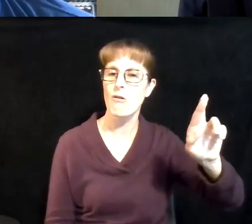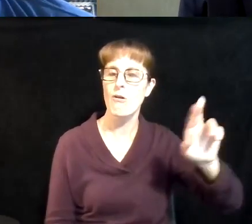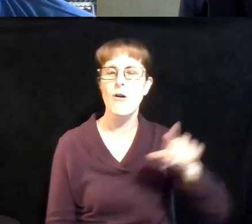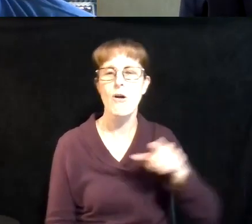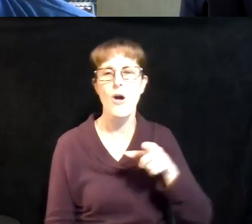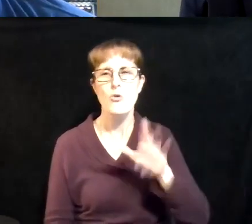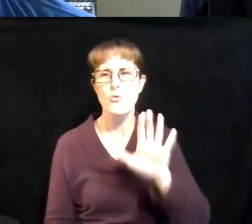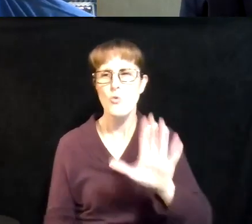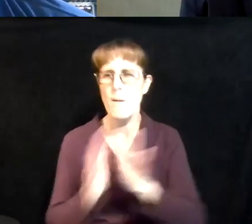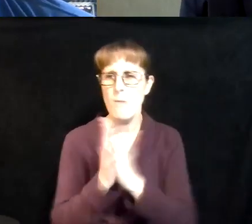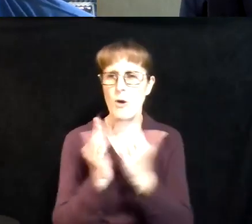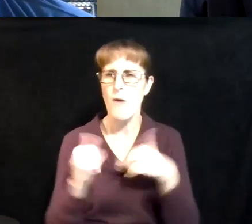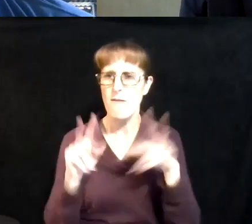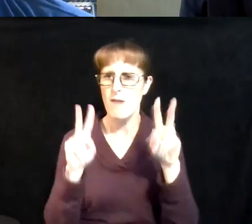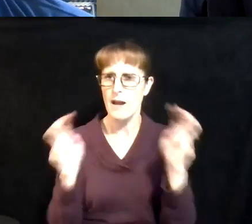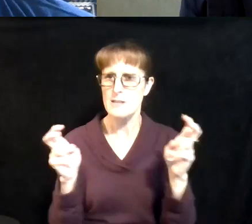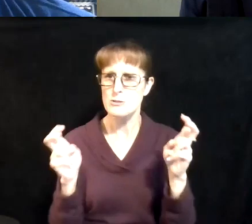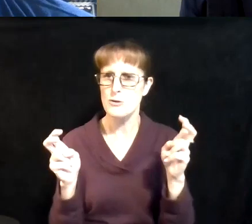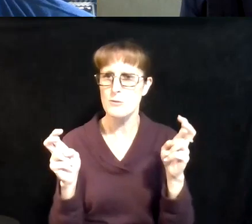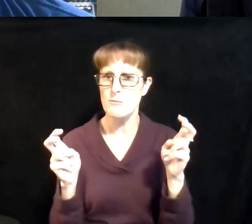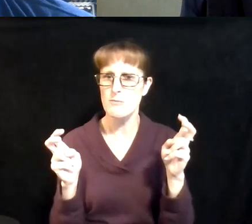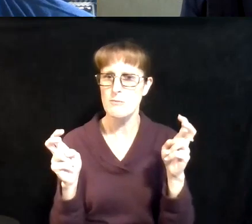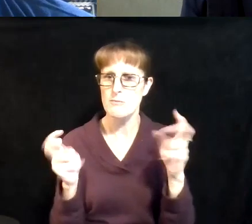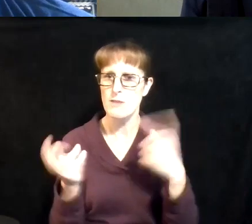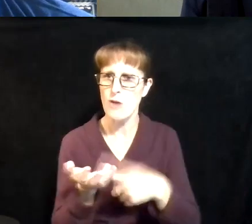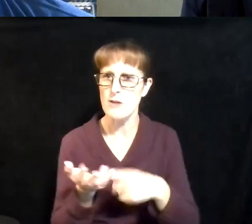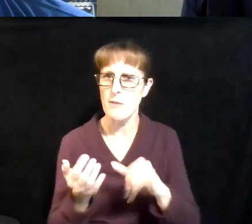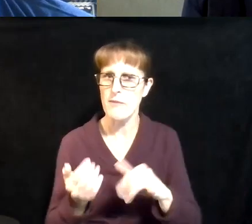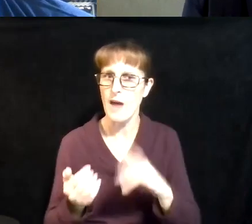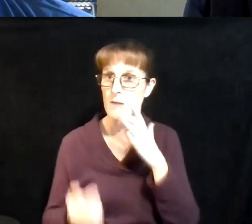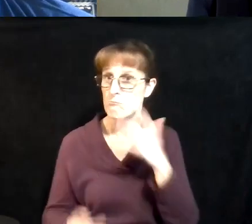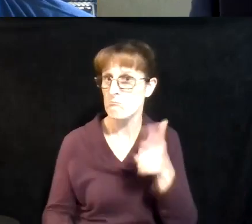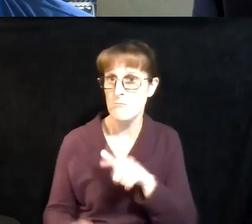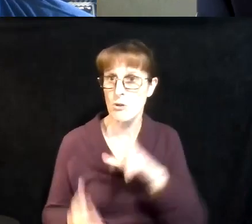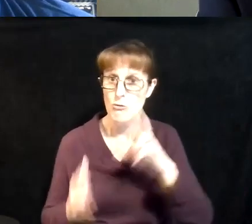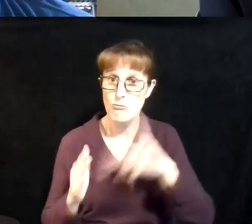to that and I'll hand it over to you to read that. But before we do that,